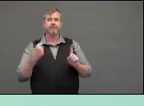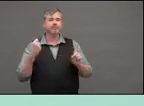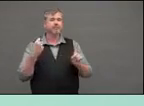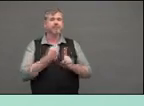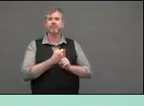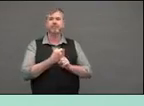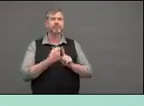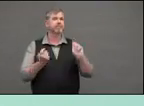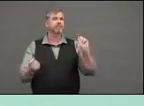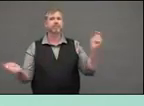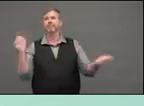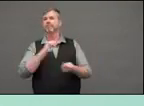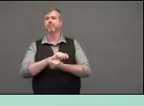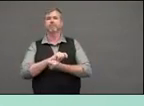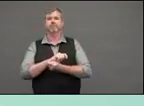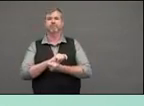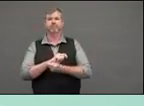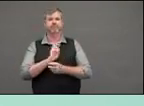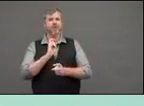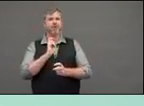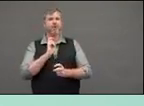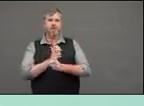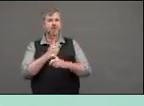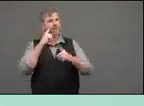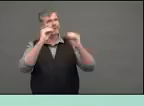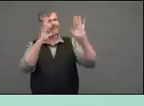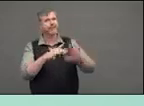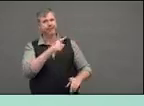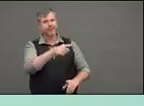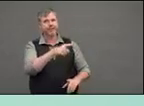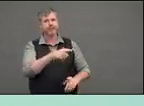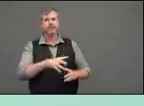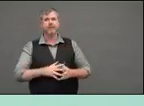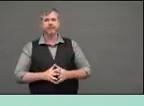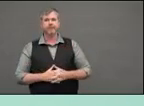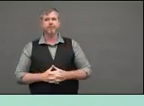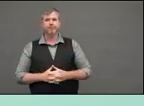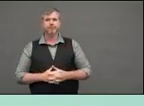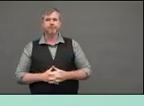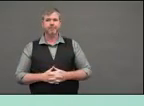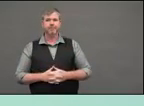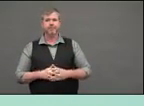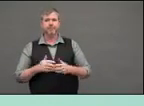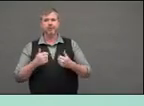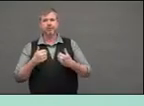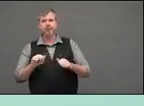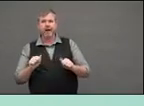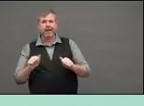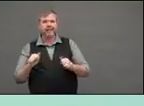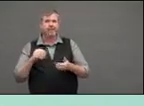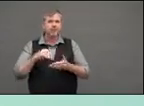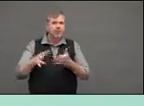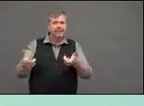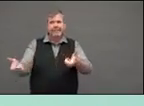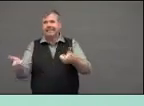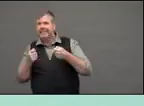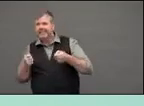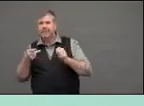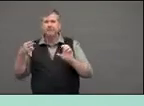of participate and you know i mean that's a different story but um i i personally love in-person